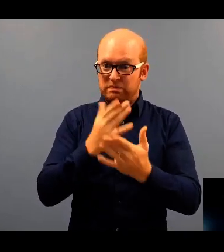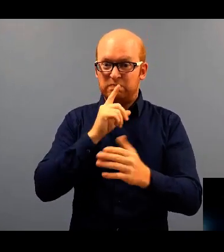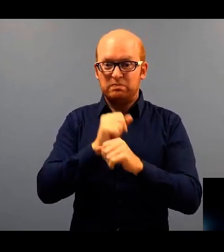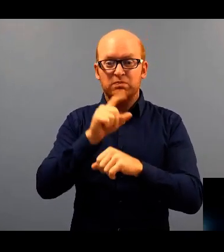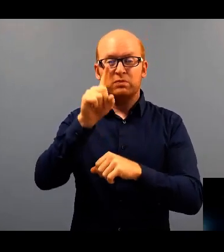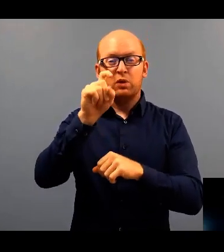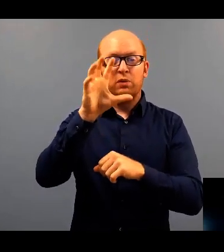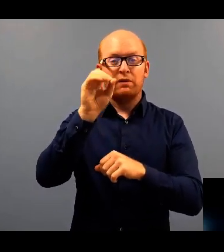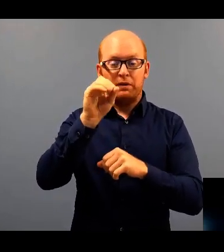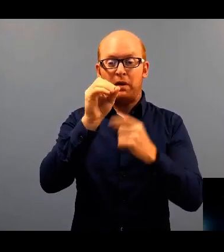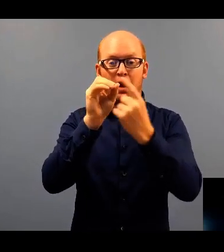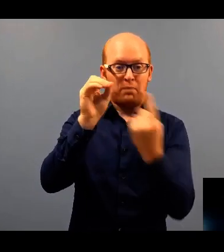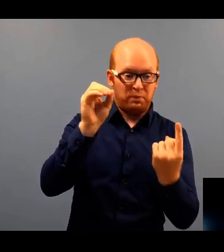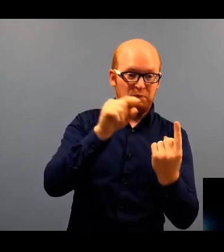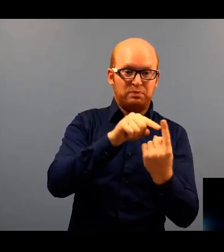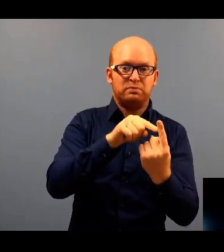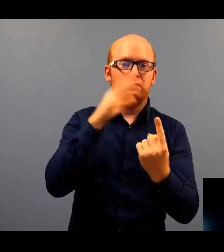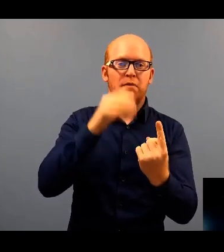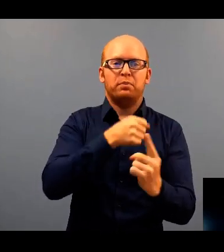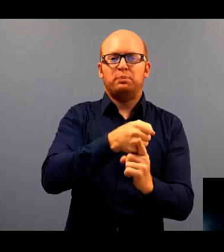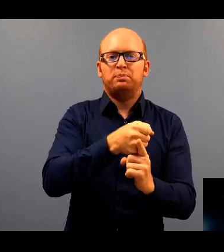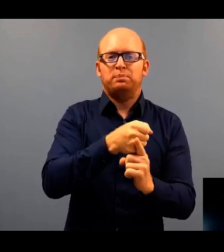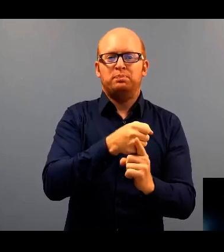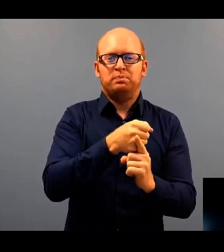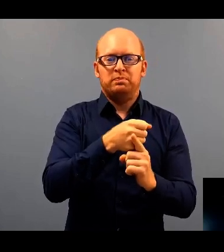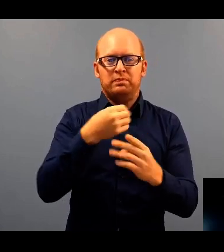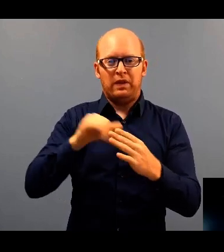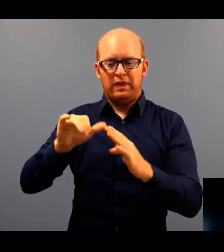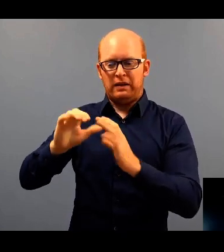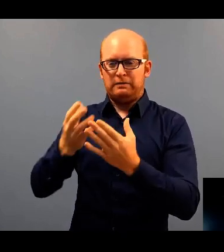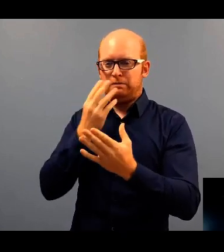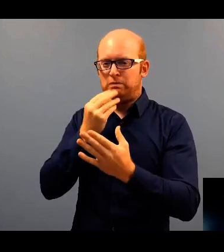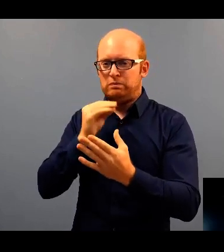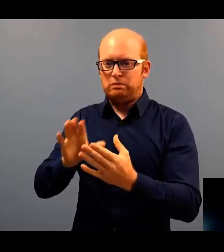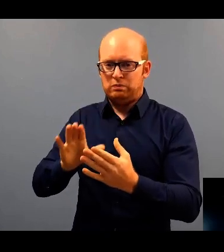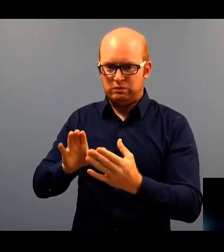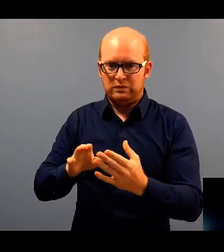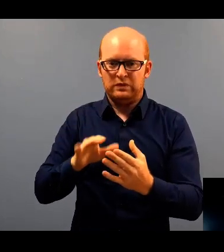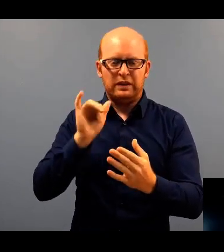In fact, almost 1 in 150 people of Ashkenazi Jewish ancestry